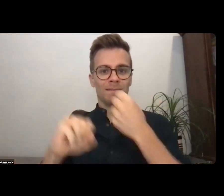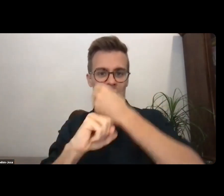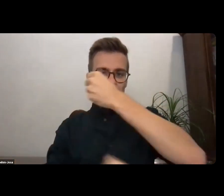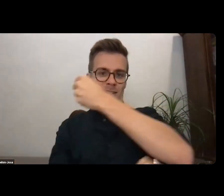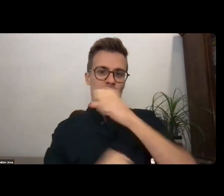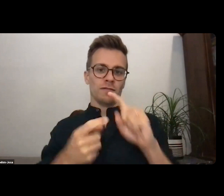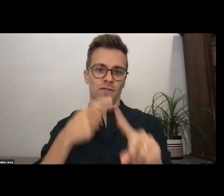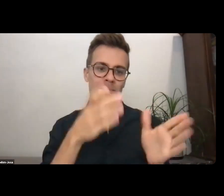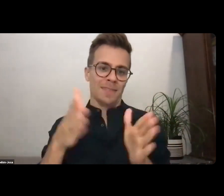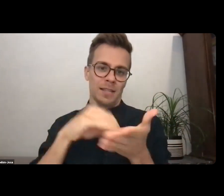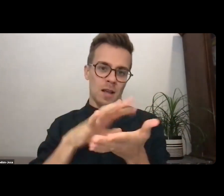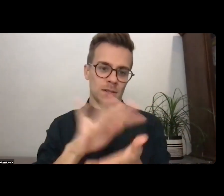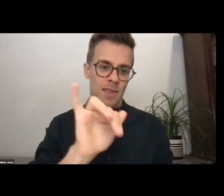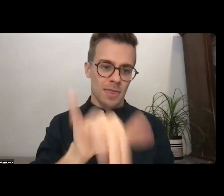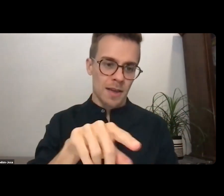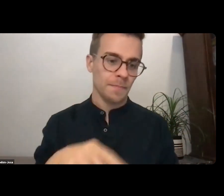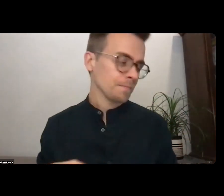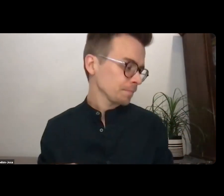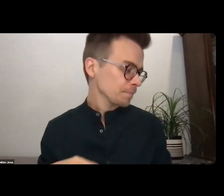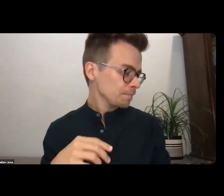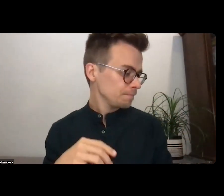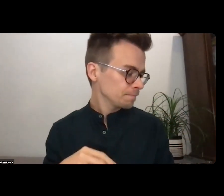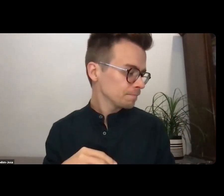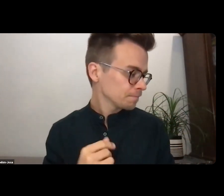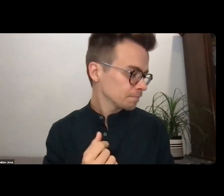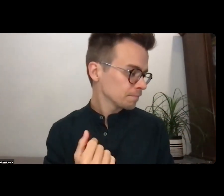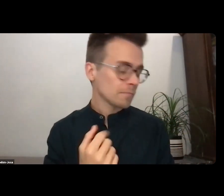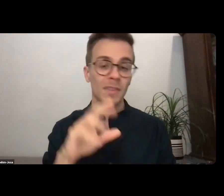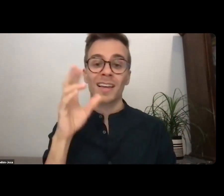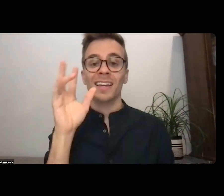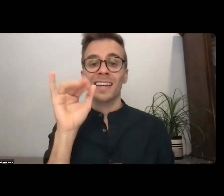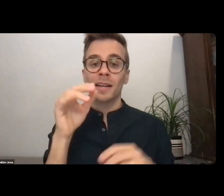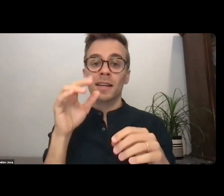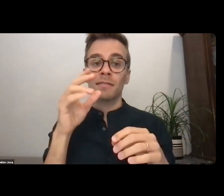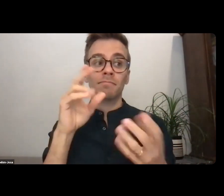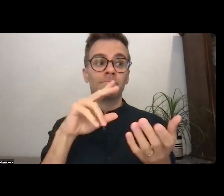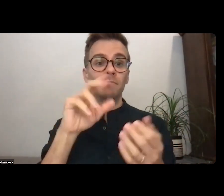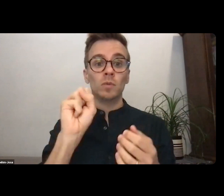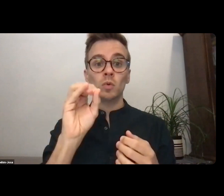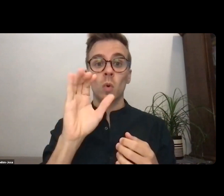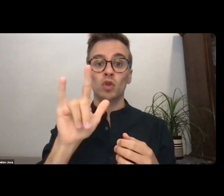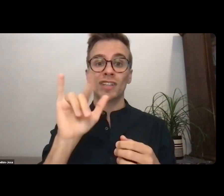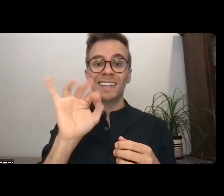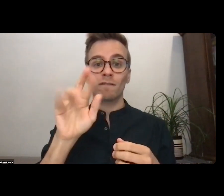And of course it’s what happens before, from the planning documents as a foundation, that’s going to influence how buildings are built.